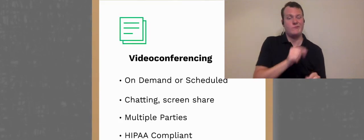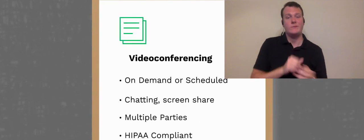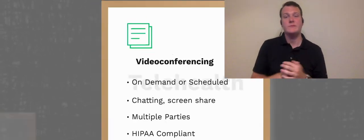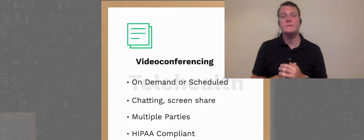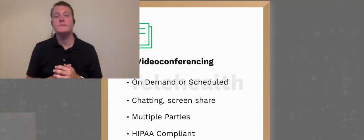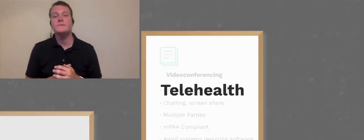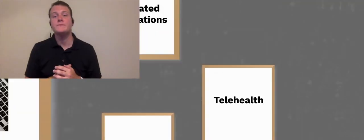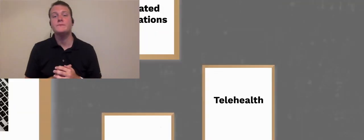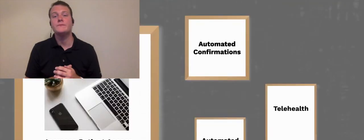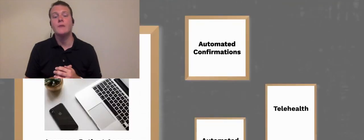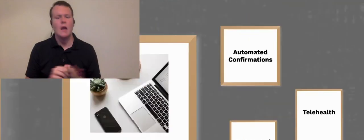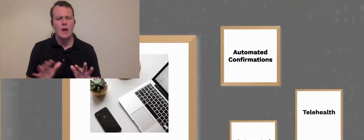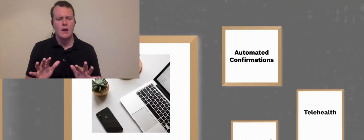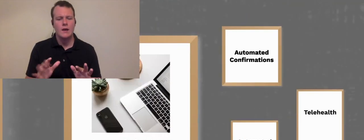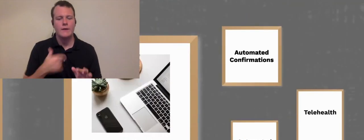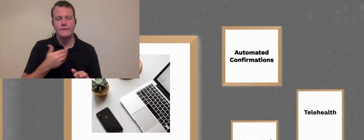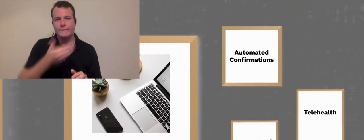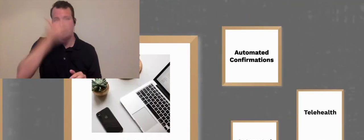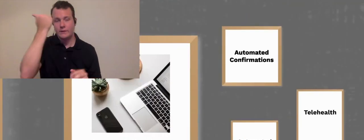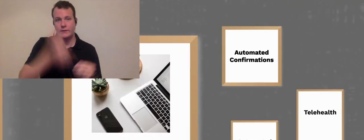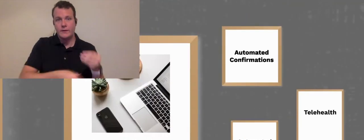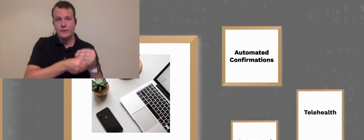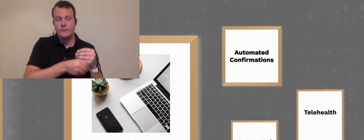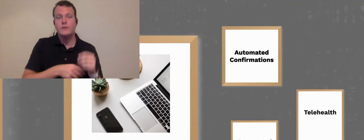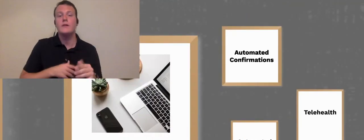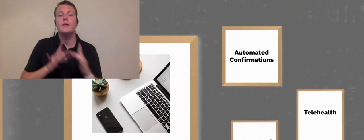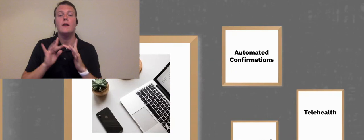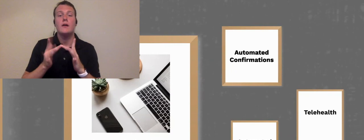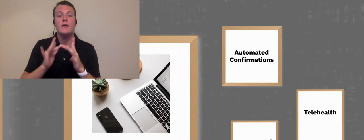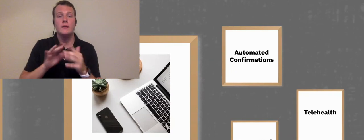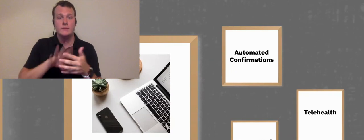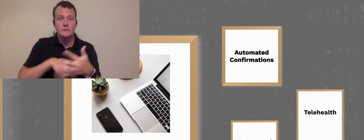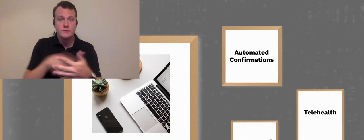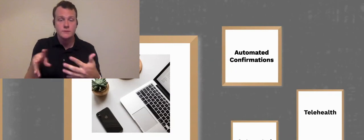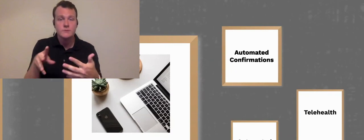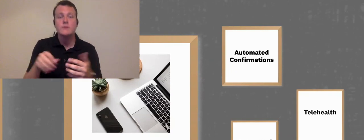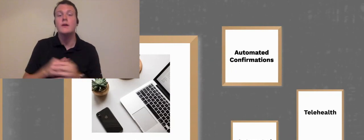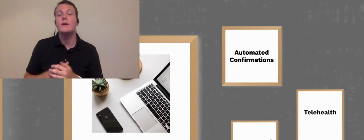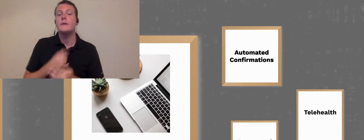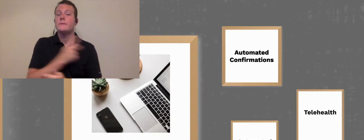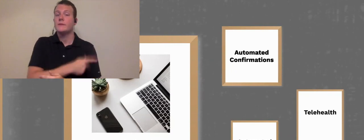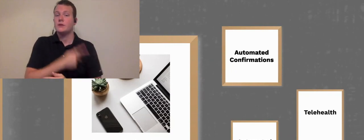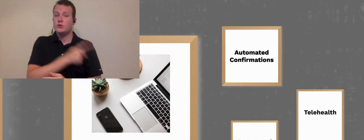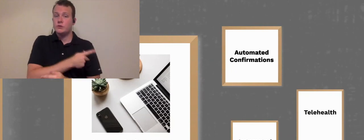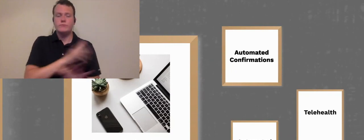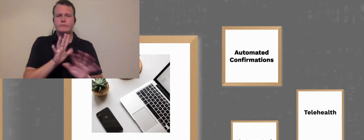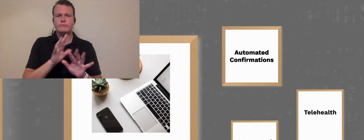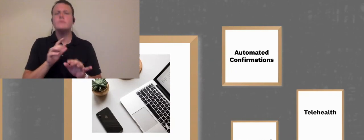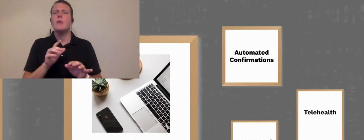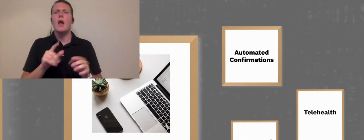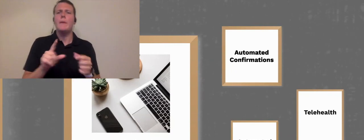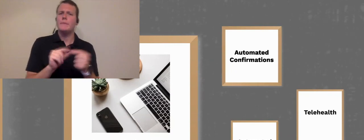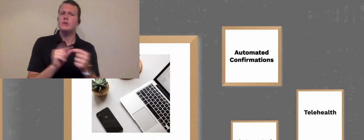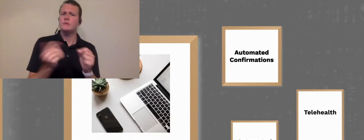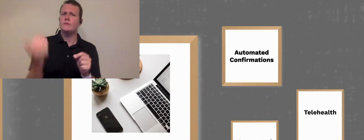bark here we're talking about all right chef I got the head in there sorry online scheduling you can have the patient remember sorry I mentioned